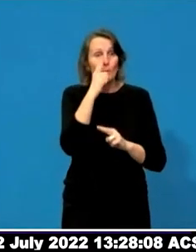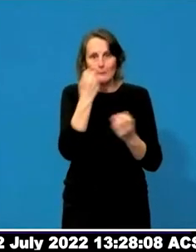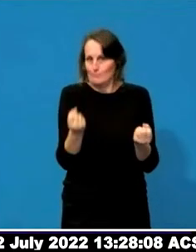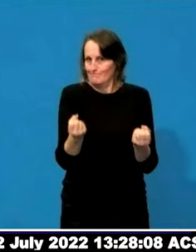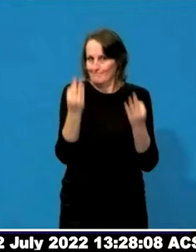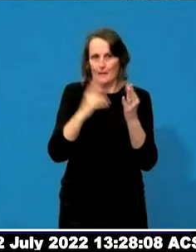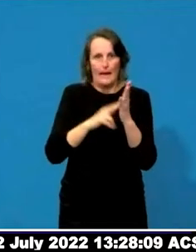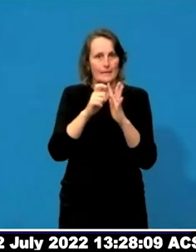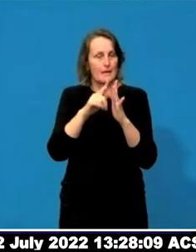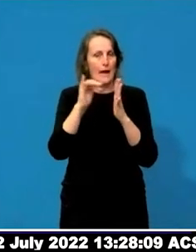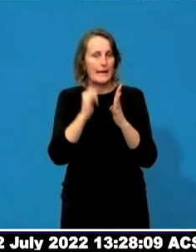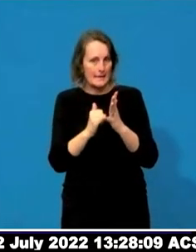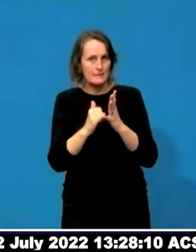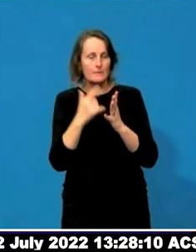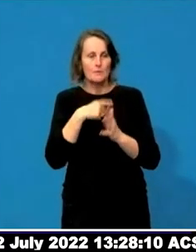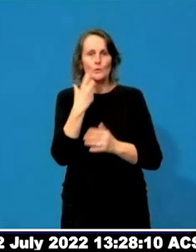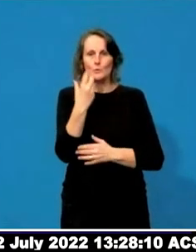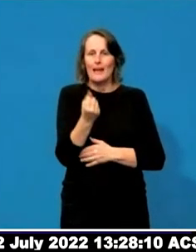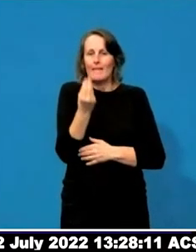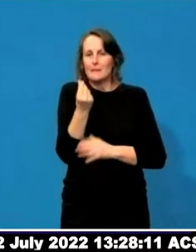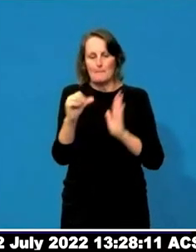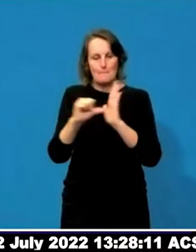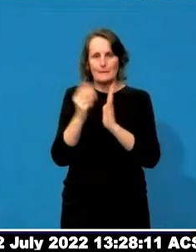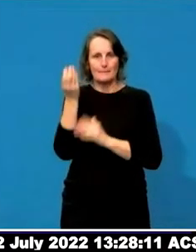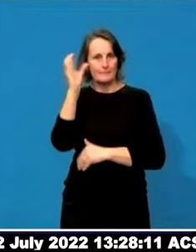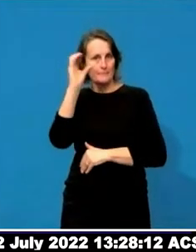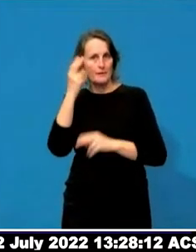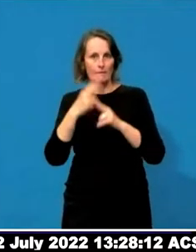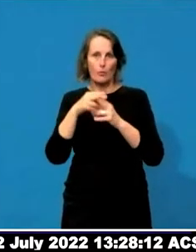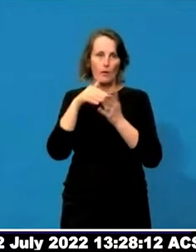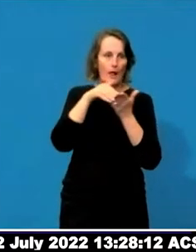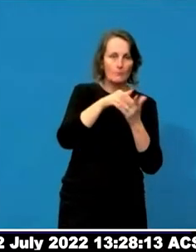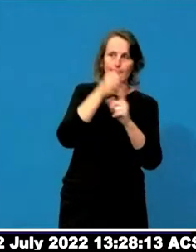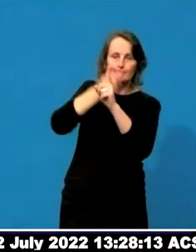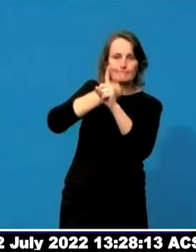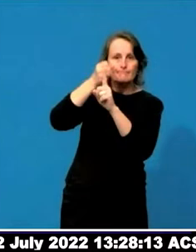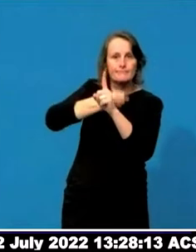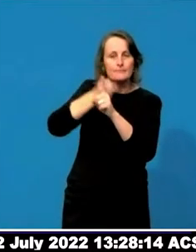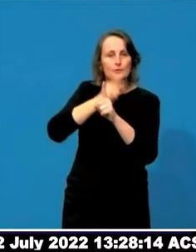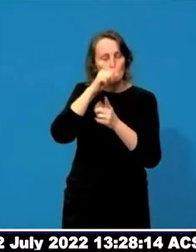because we have some advocacy funding. So we're able to support those people through advocacy